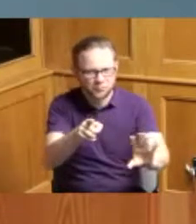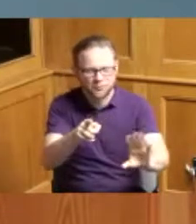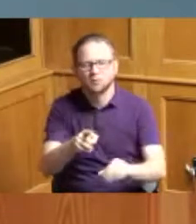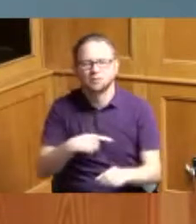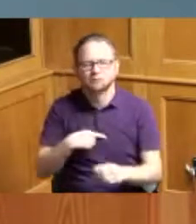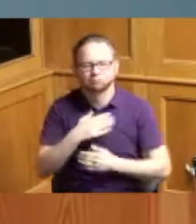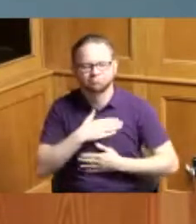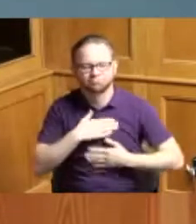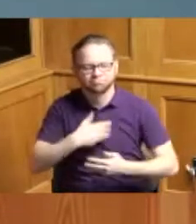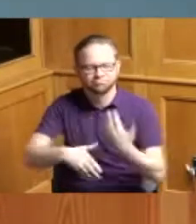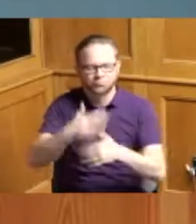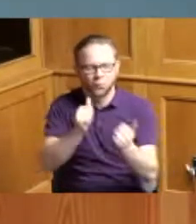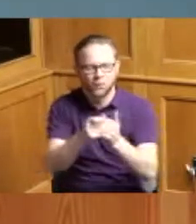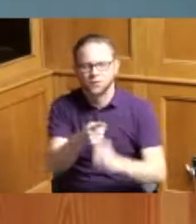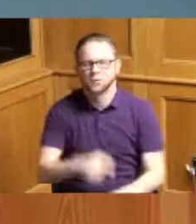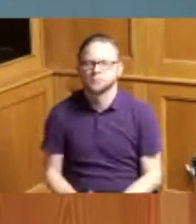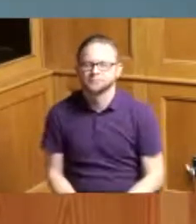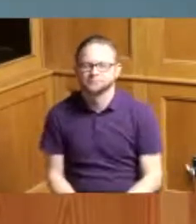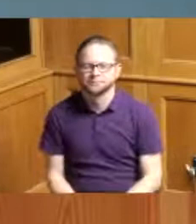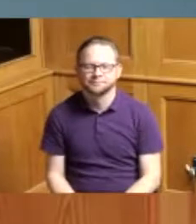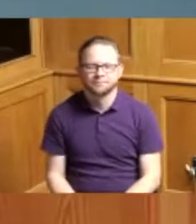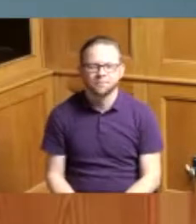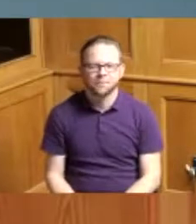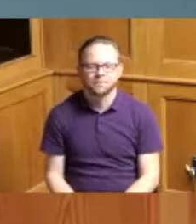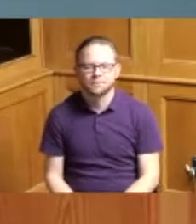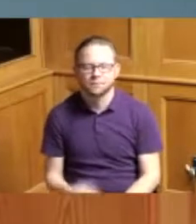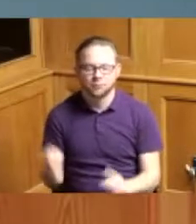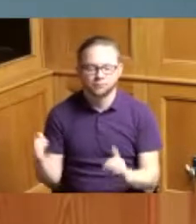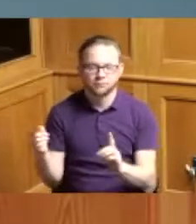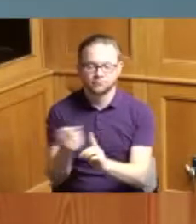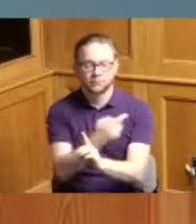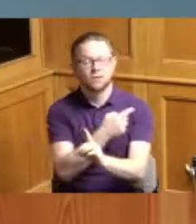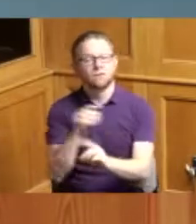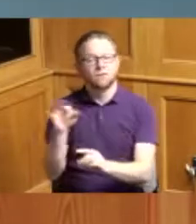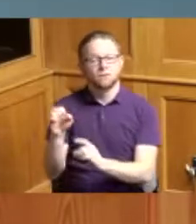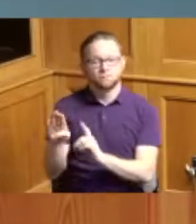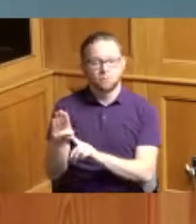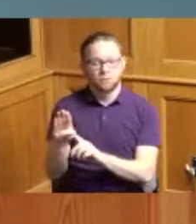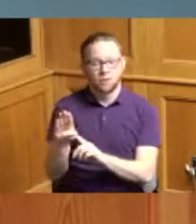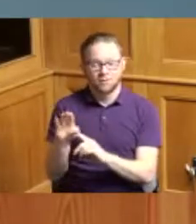back to you in just one minute not only is February Black History Month